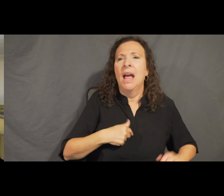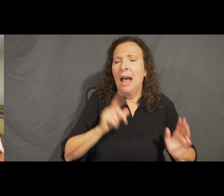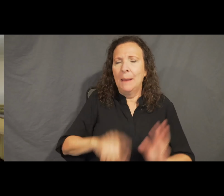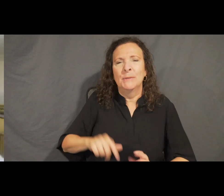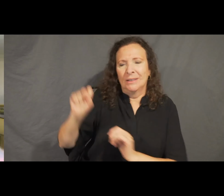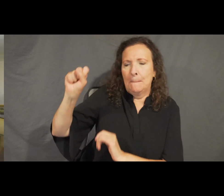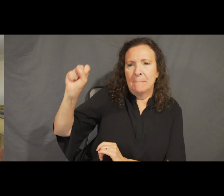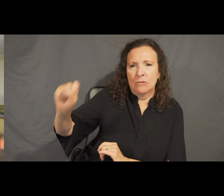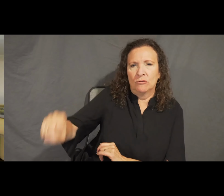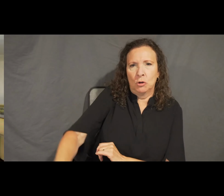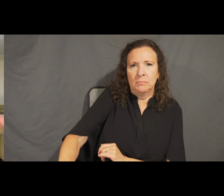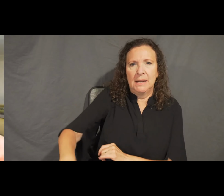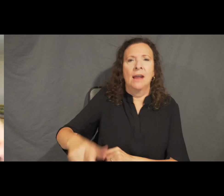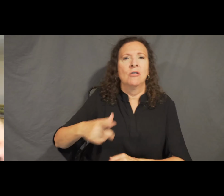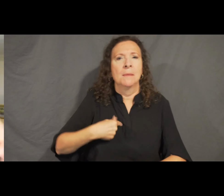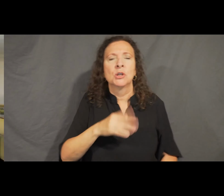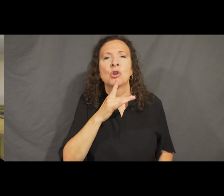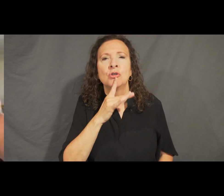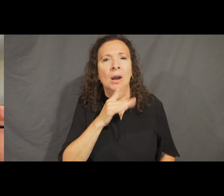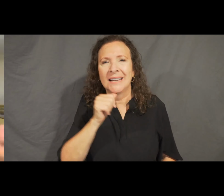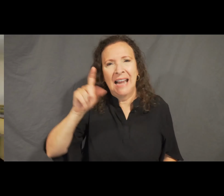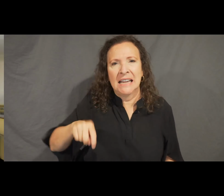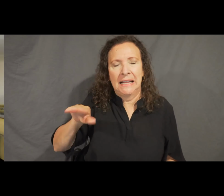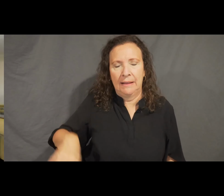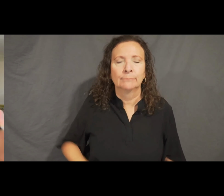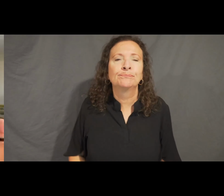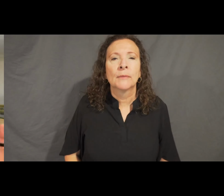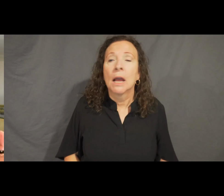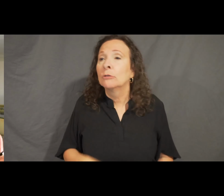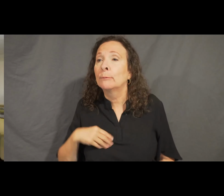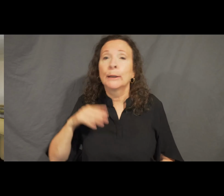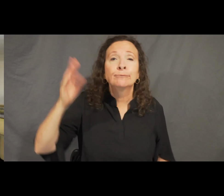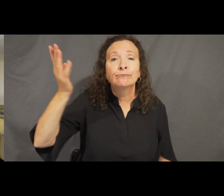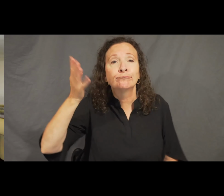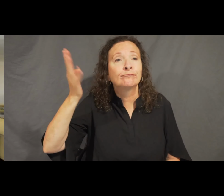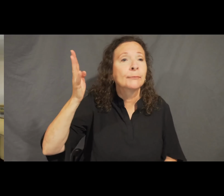I'm going to start talking without the microphone. I had seen people before me not using it either.